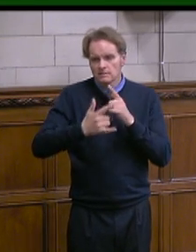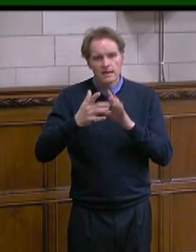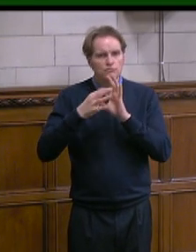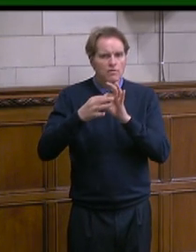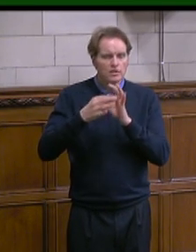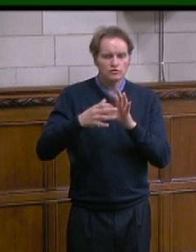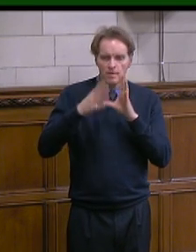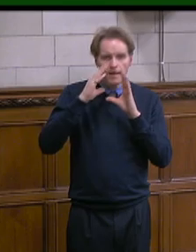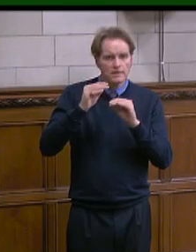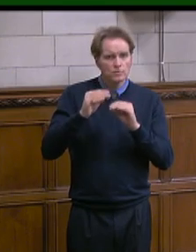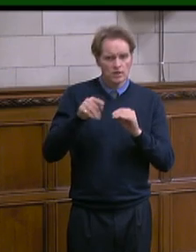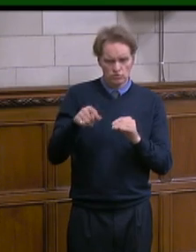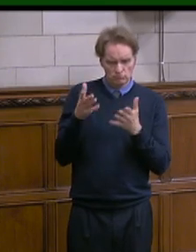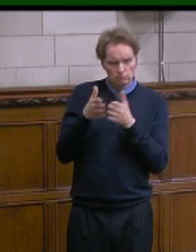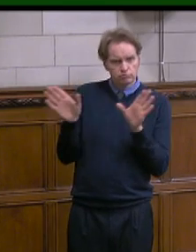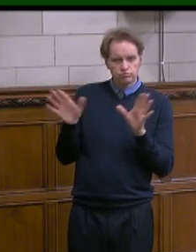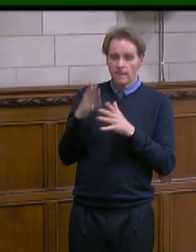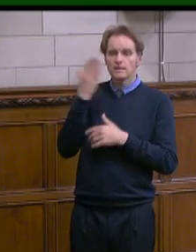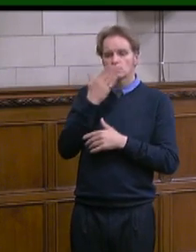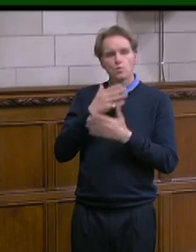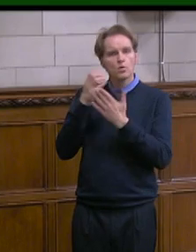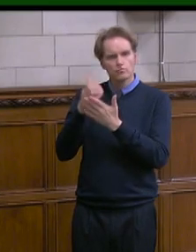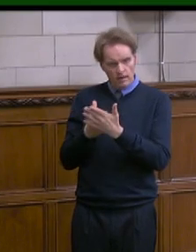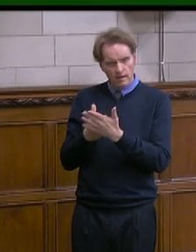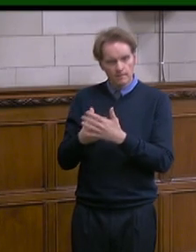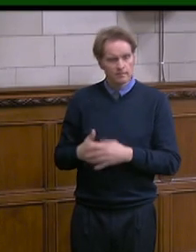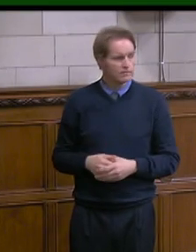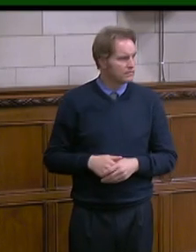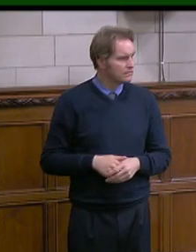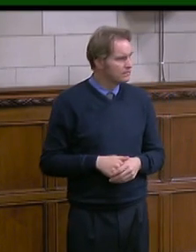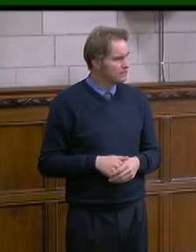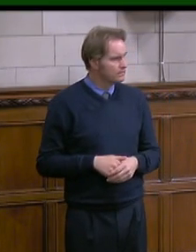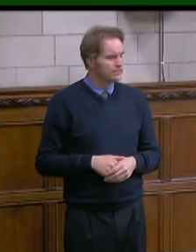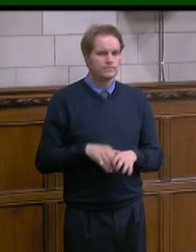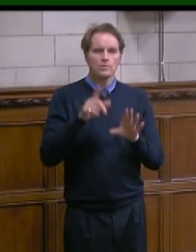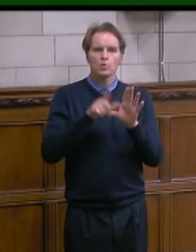a rounded person. Rachael Maskell: I am struggling to understand why the Minister